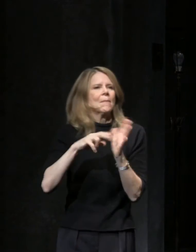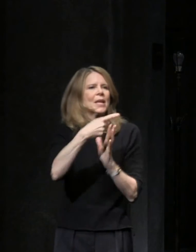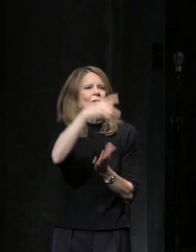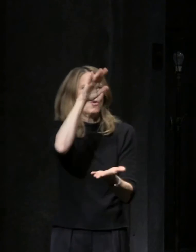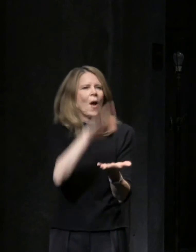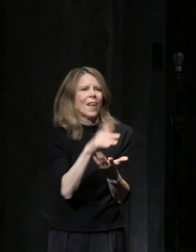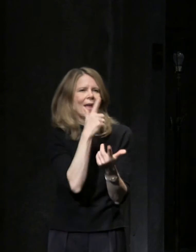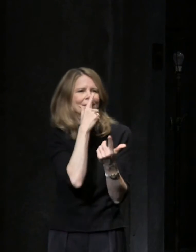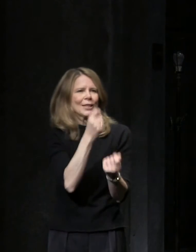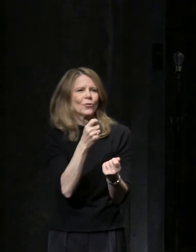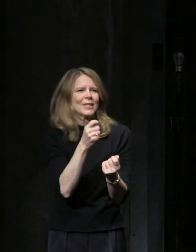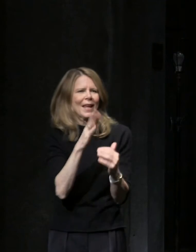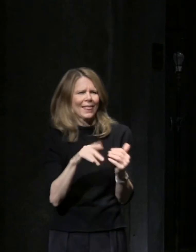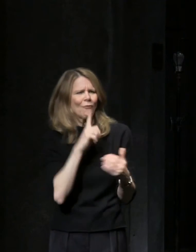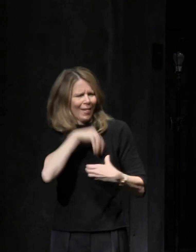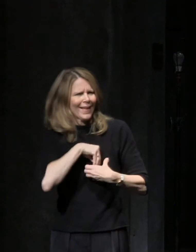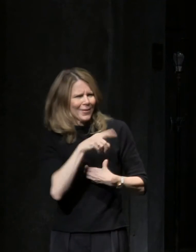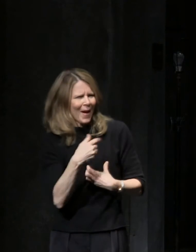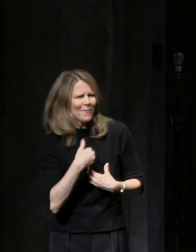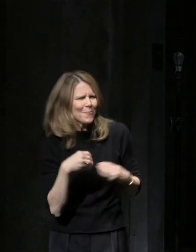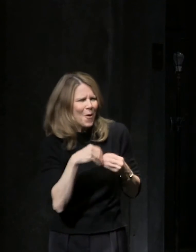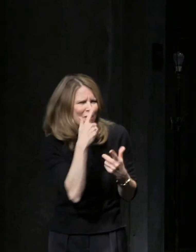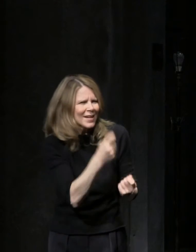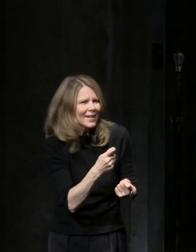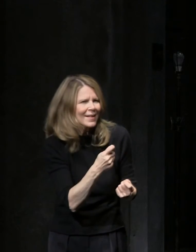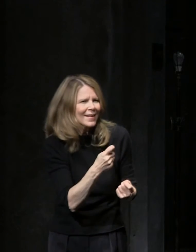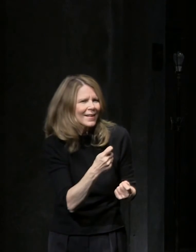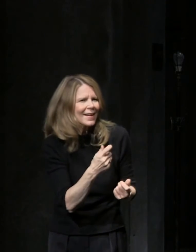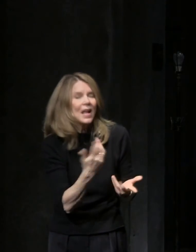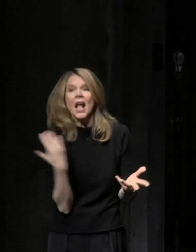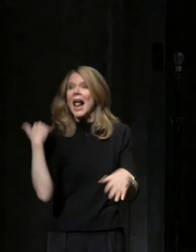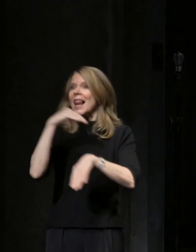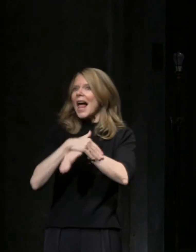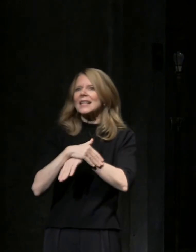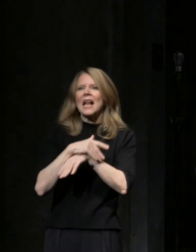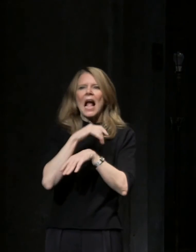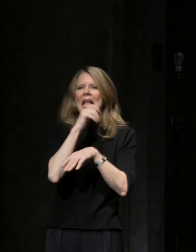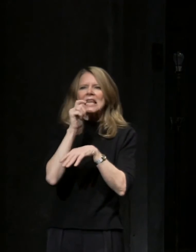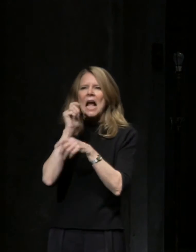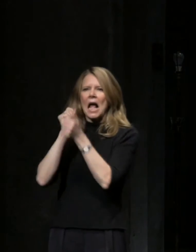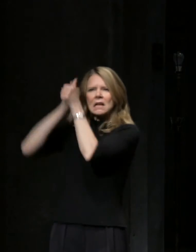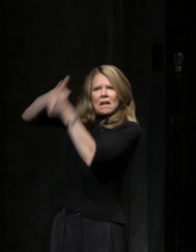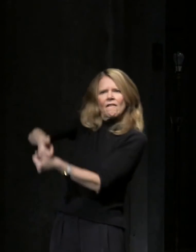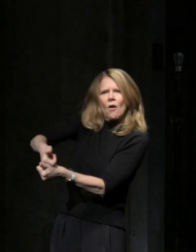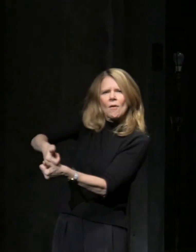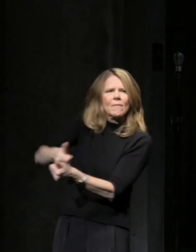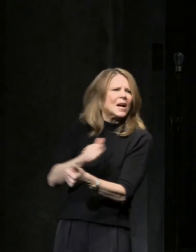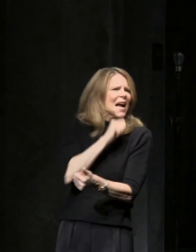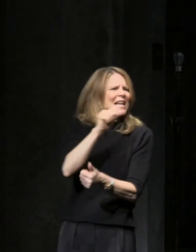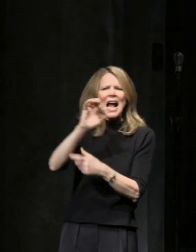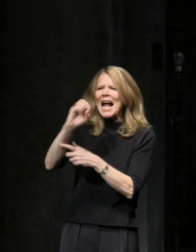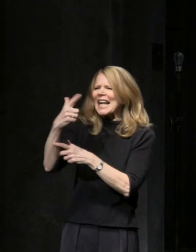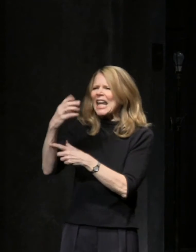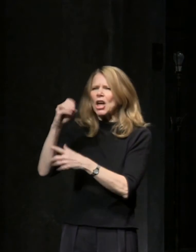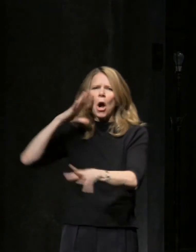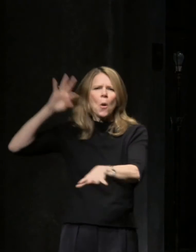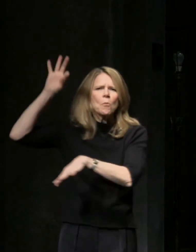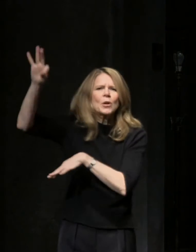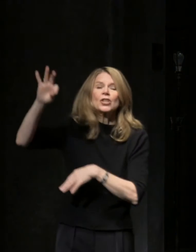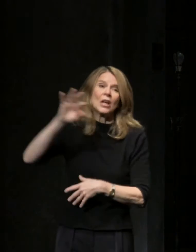Last night challenged conformity. It wasn't about ego. Ego is about protection.